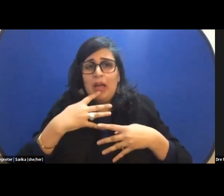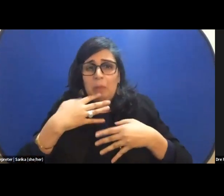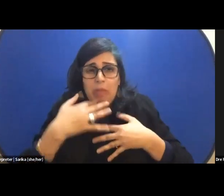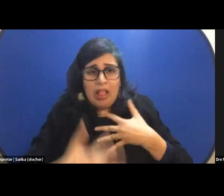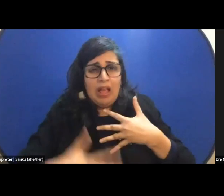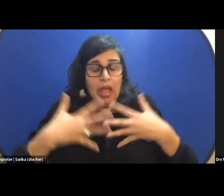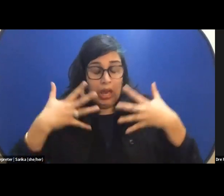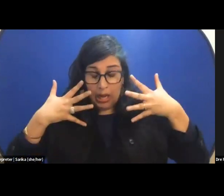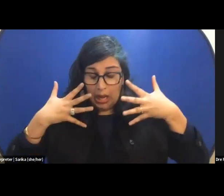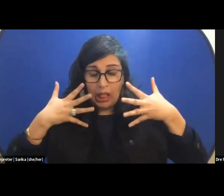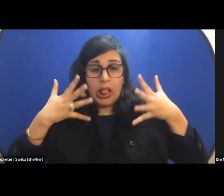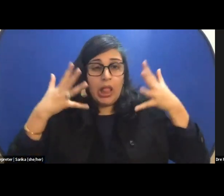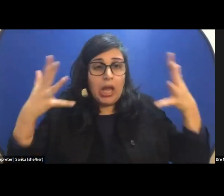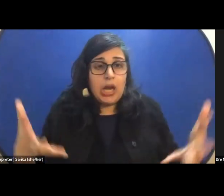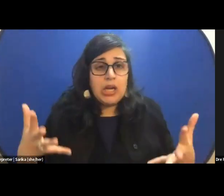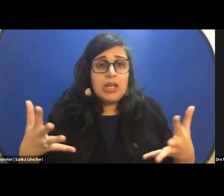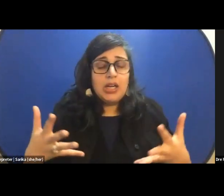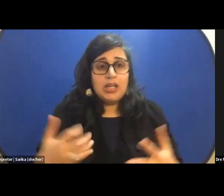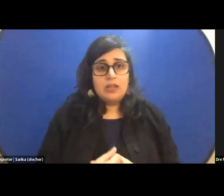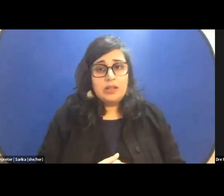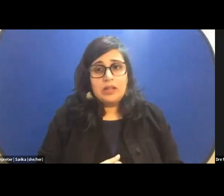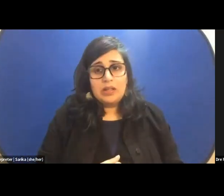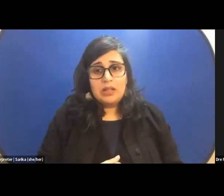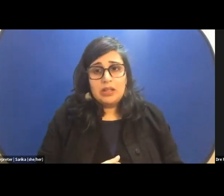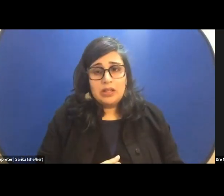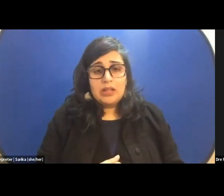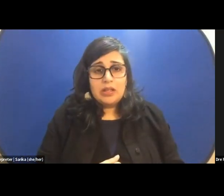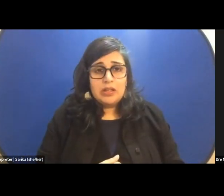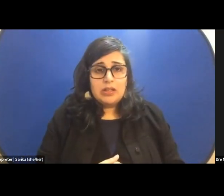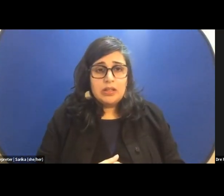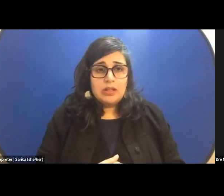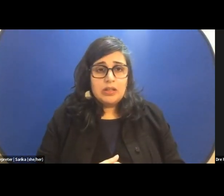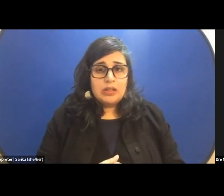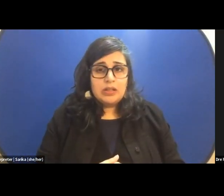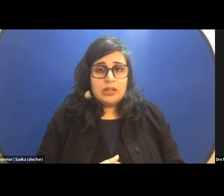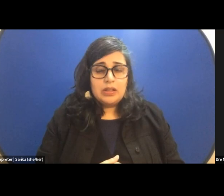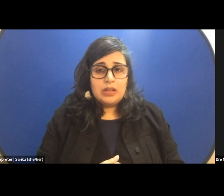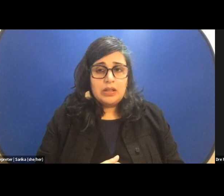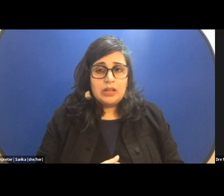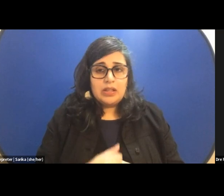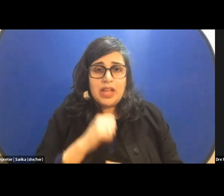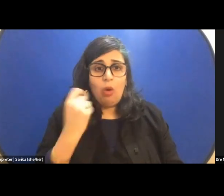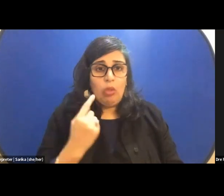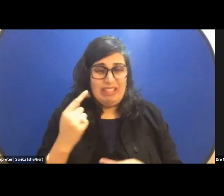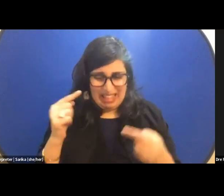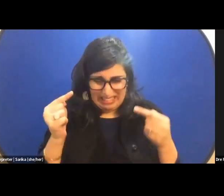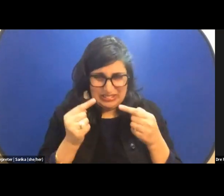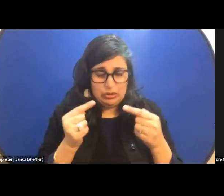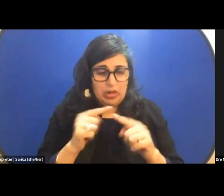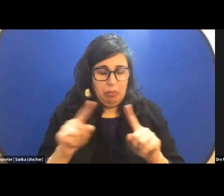and-a-half for me to get out of that environment. I bled a lot. And